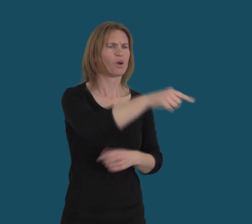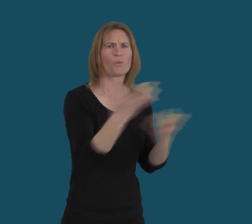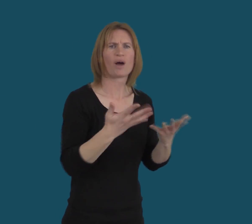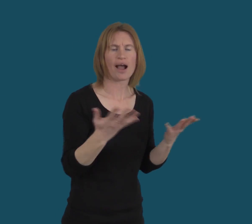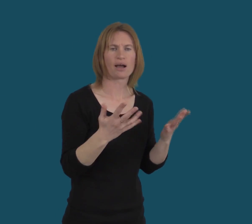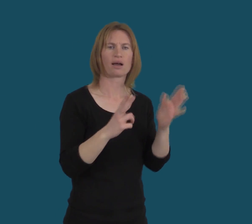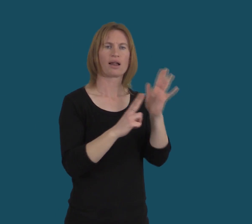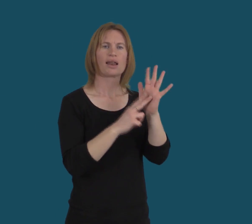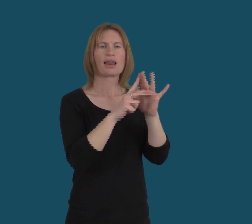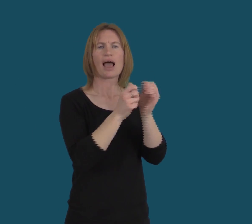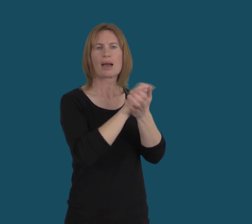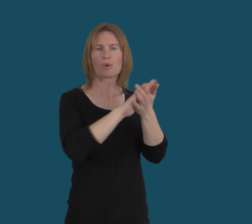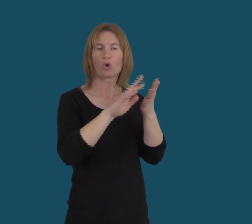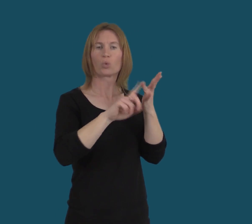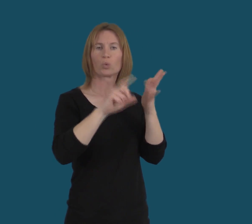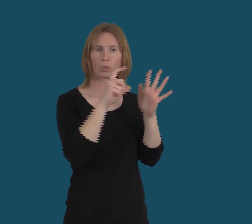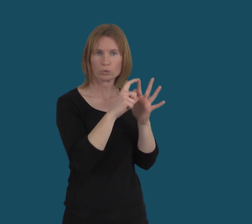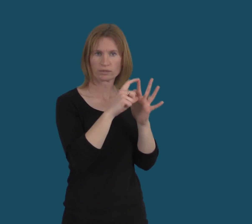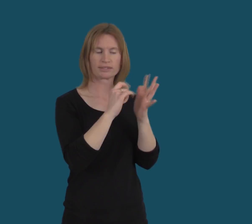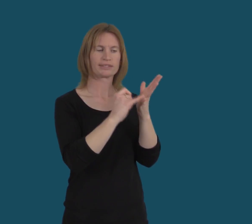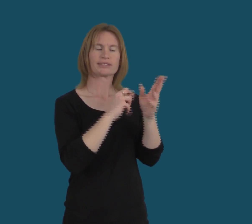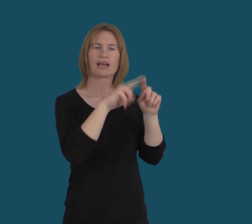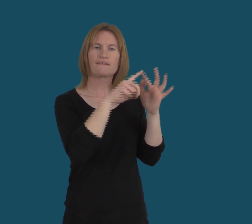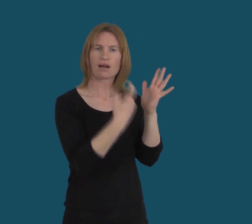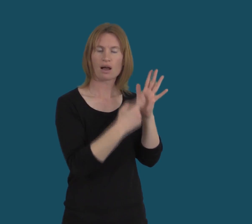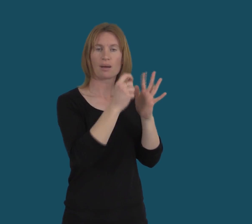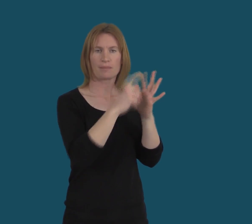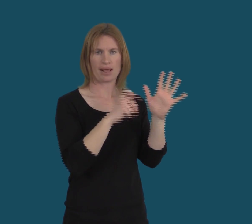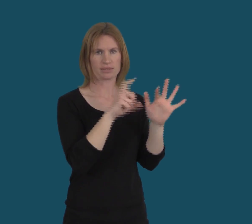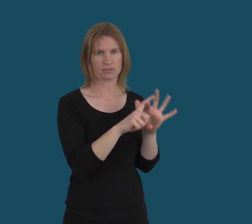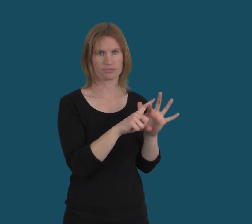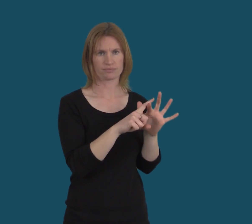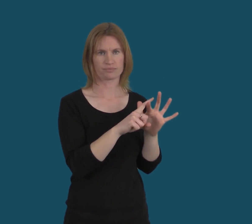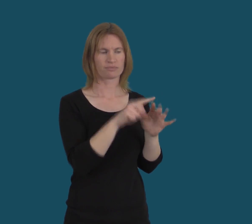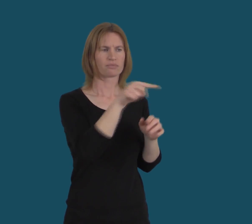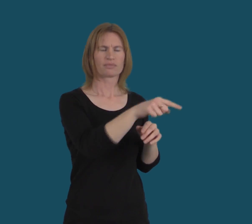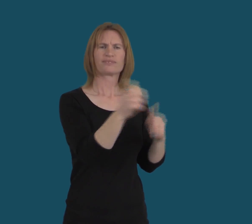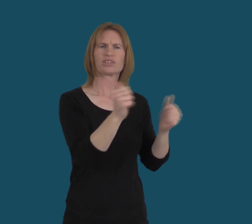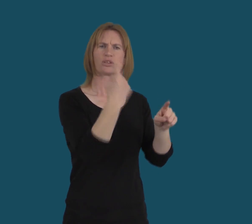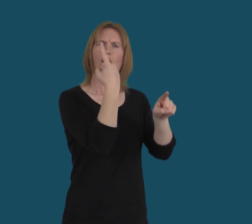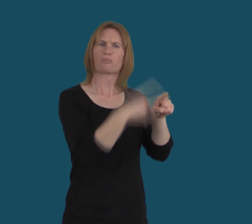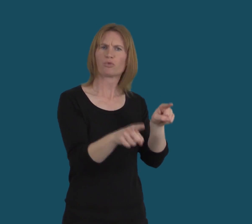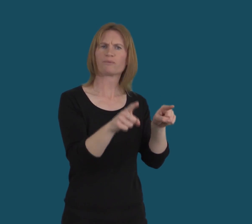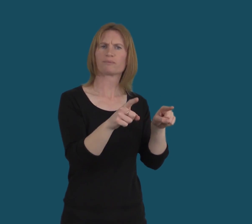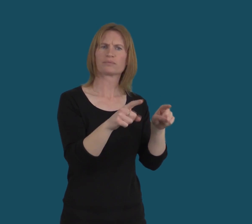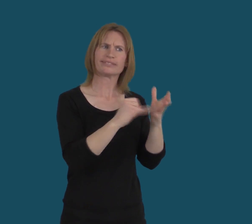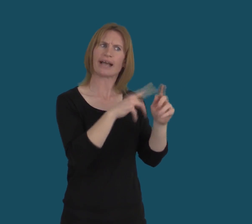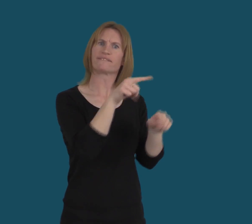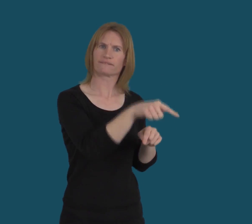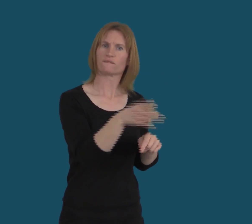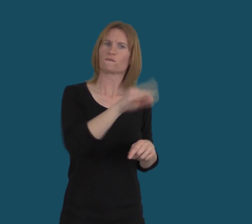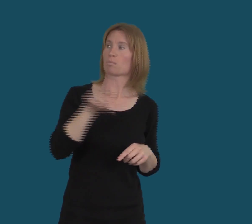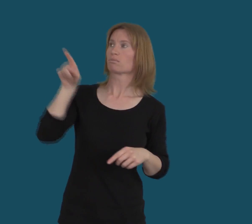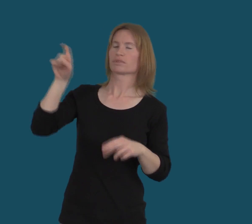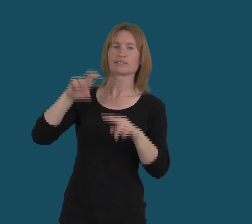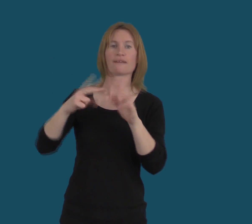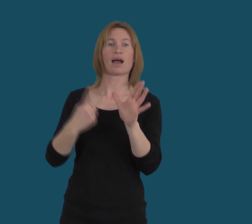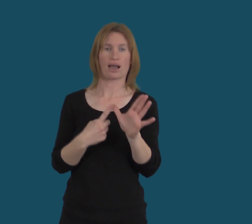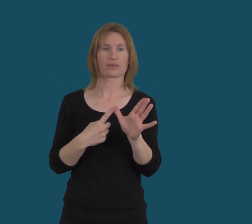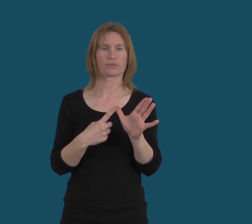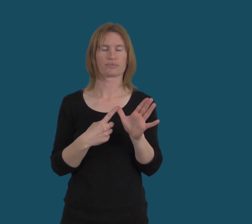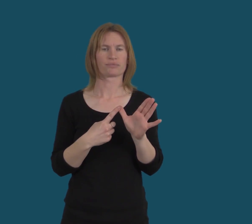These are locations identified by the CFA.